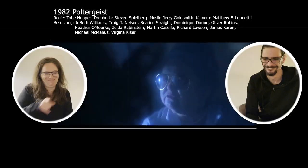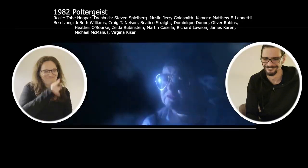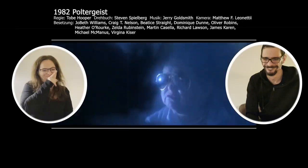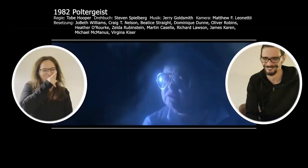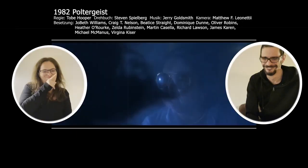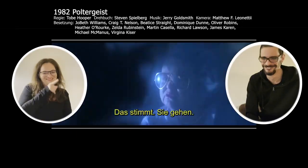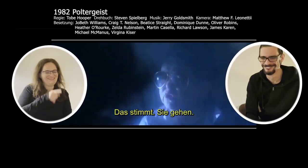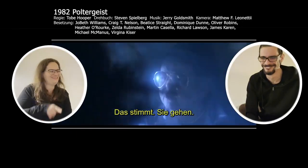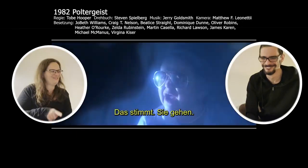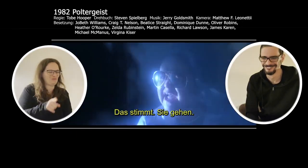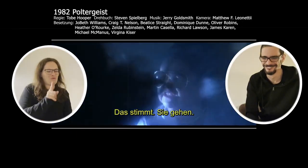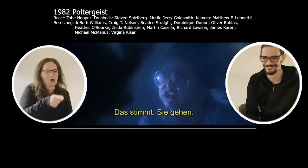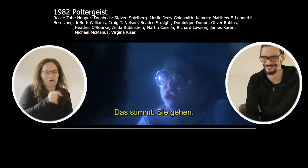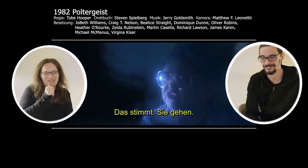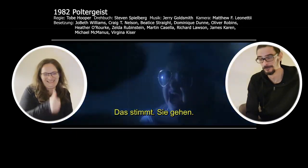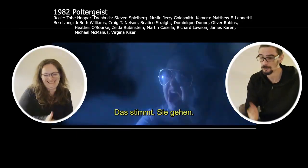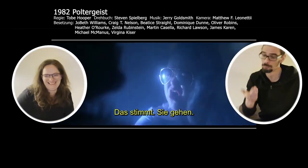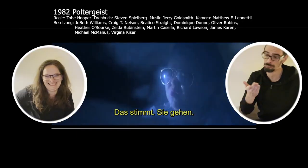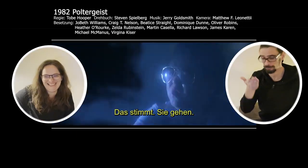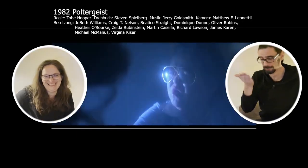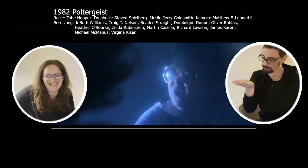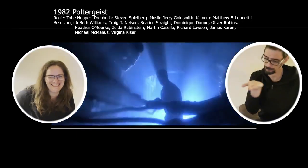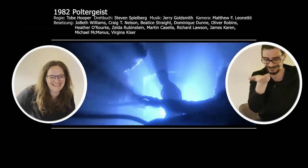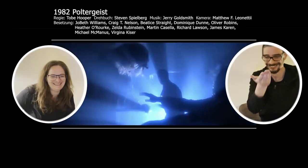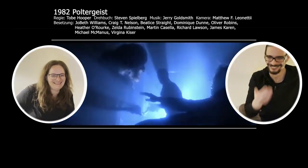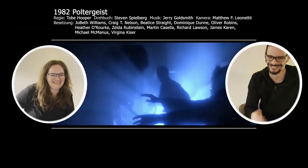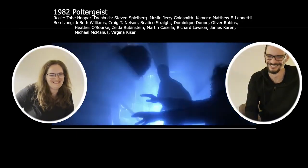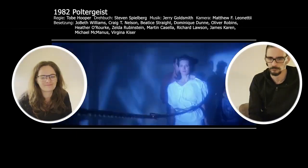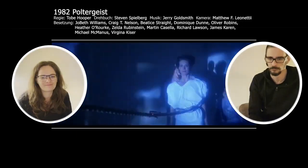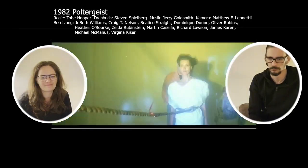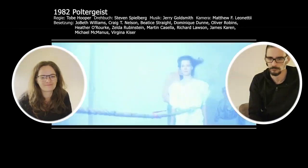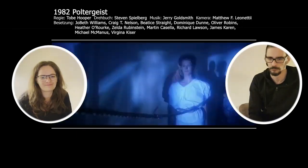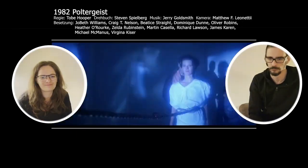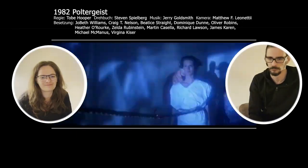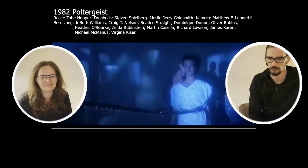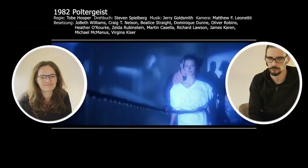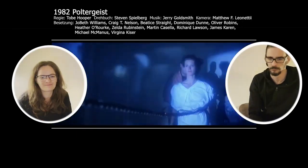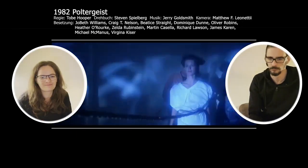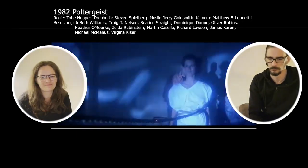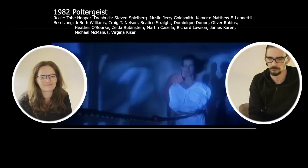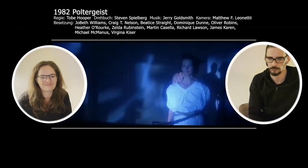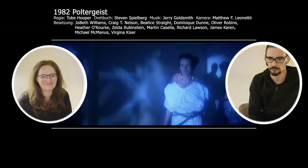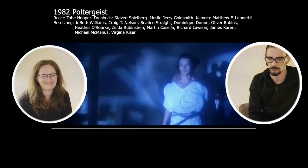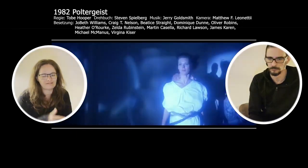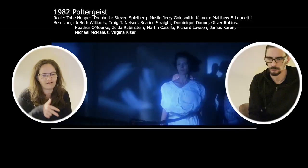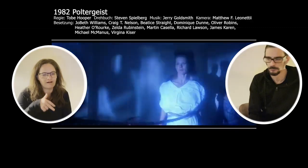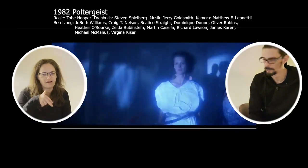Then she suddenly became quiet. She hadn't expected this answer. Funny how she lets go first without discussion.